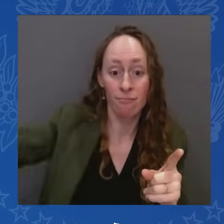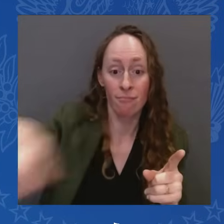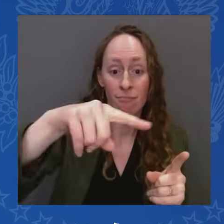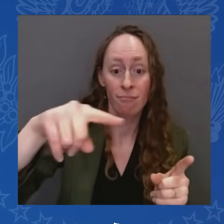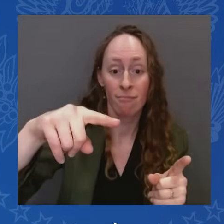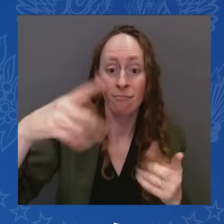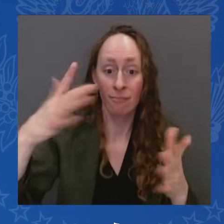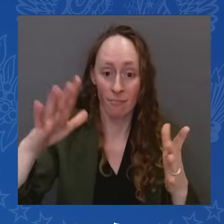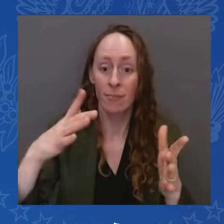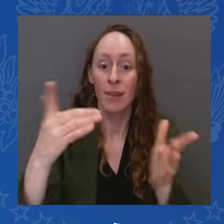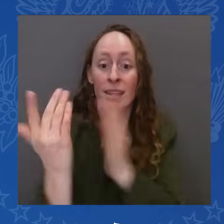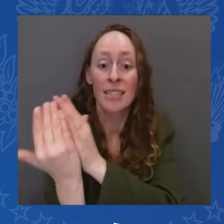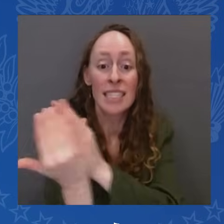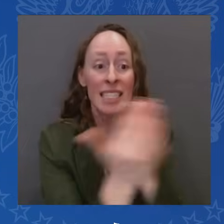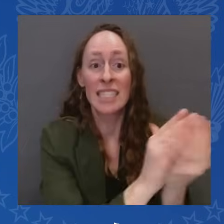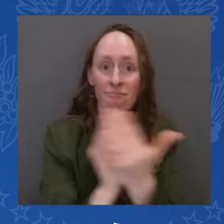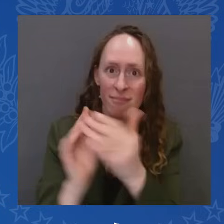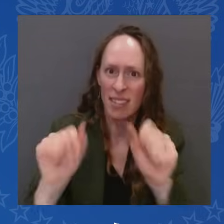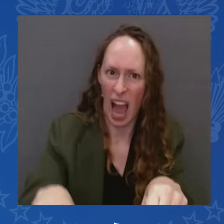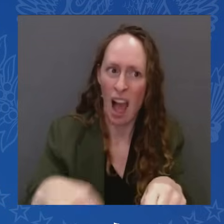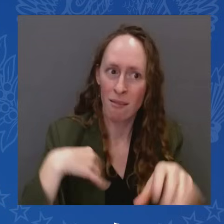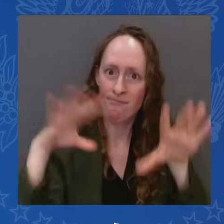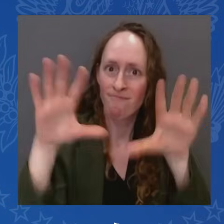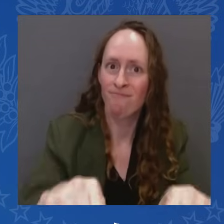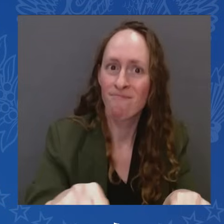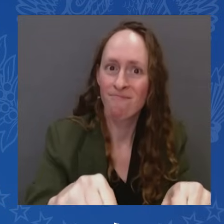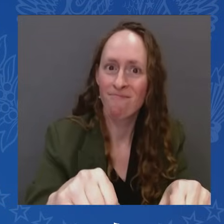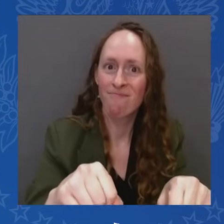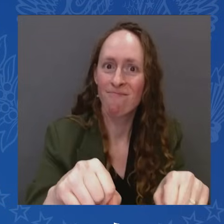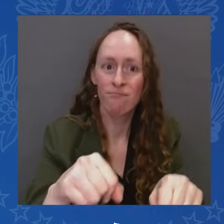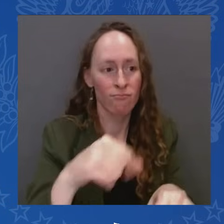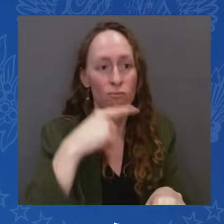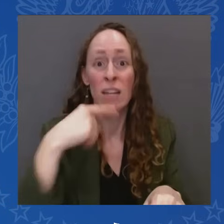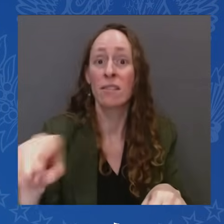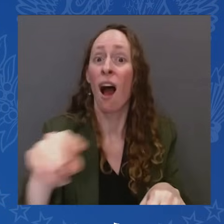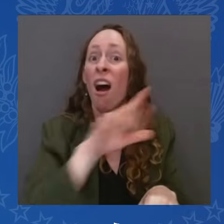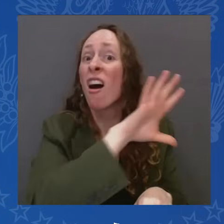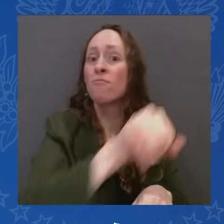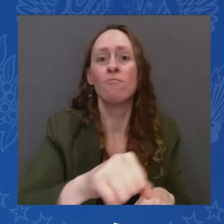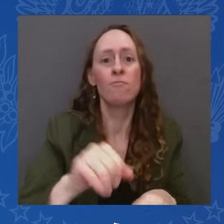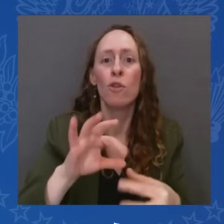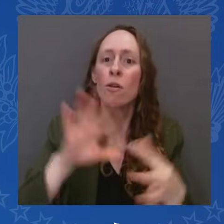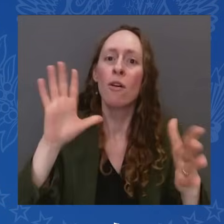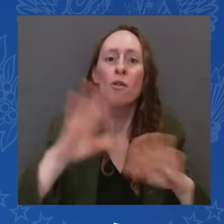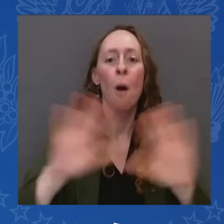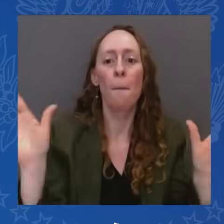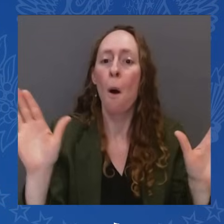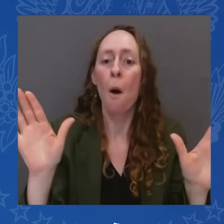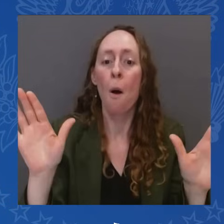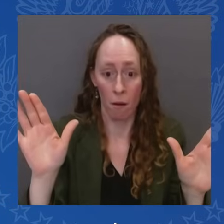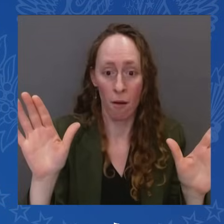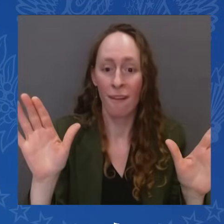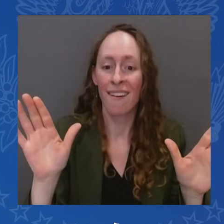to Russian territorial waters. Yes, they have something in the Black Sea